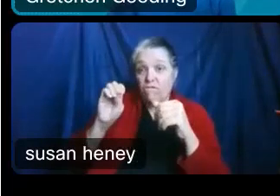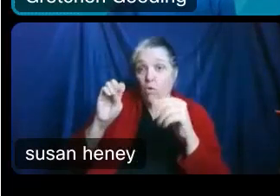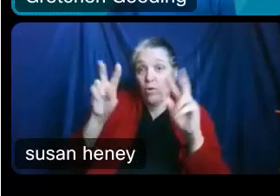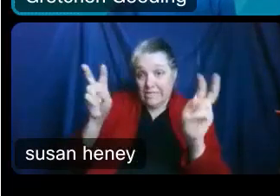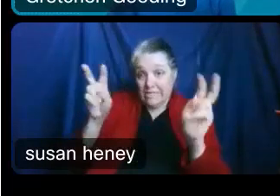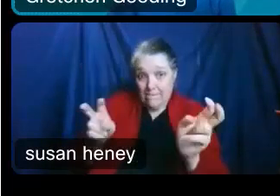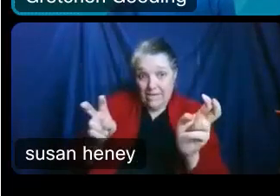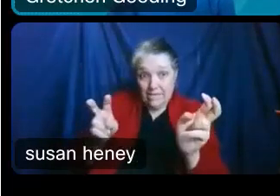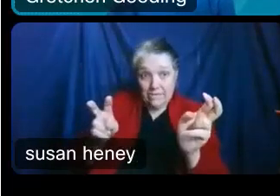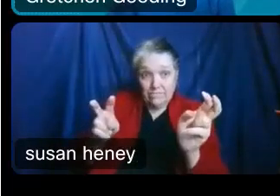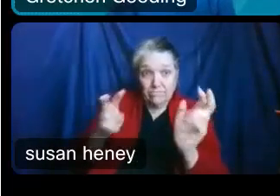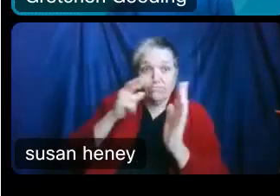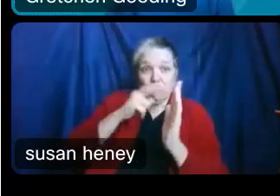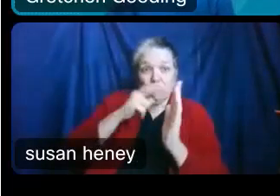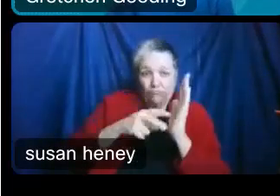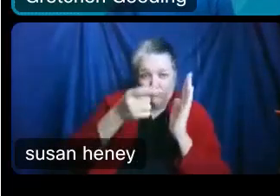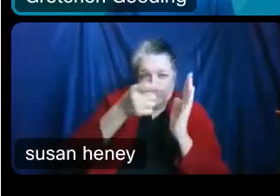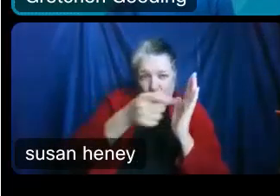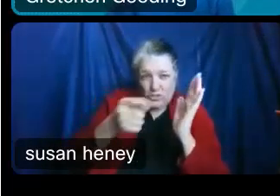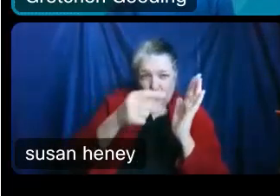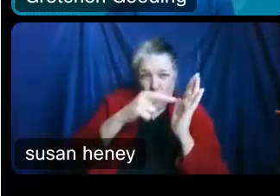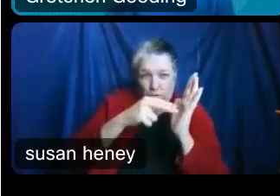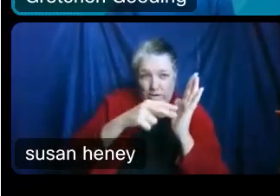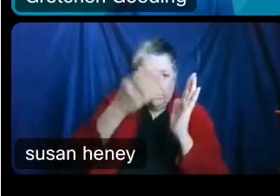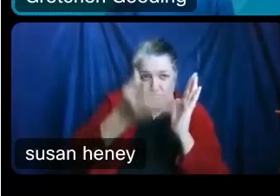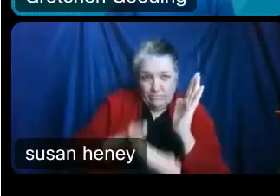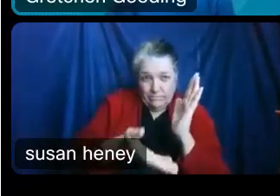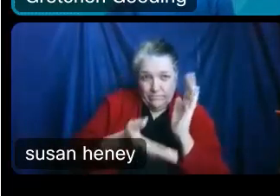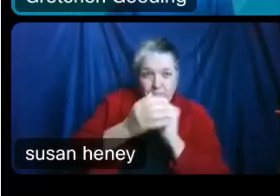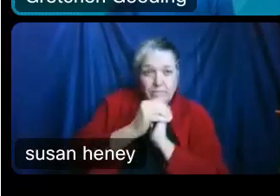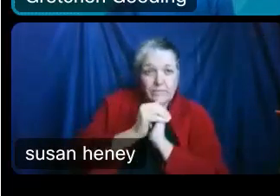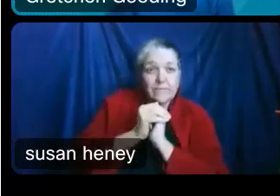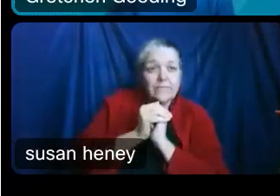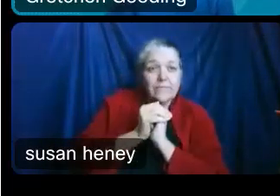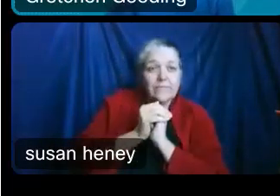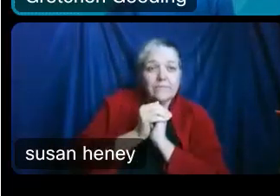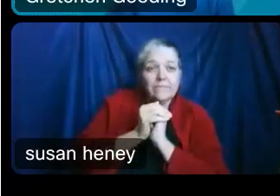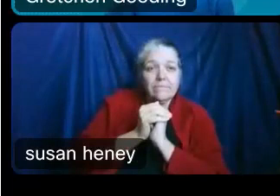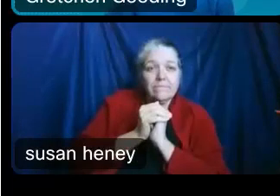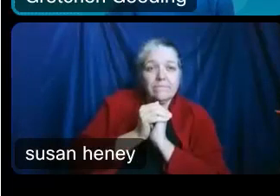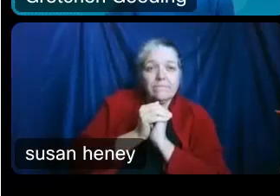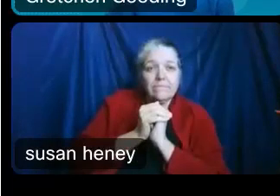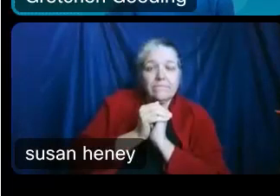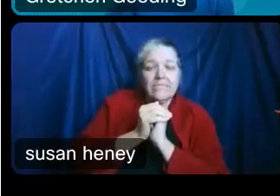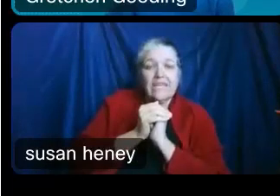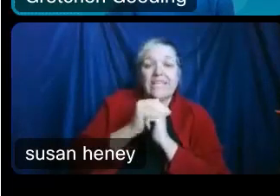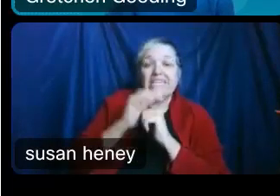known federal uses and countless nonfederal uses. The Census Bureau typically releases